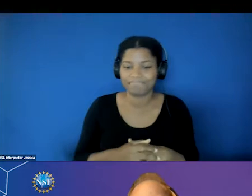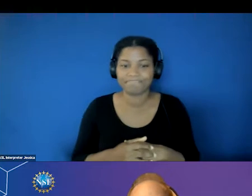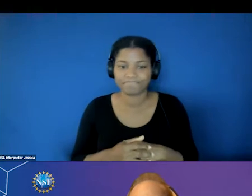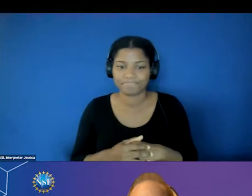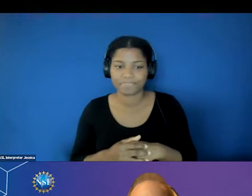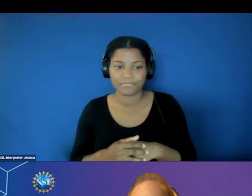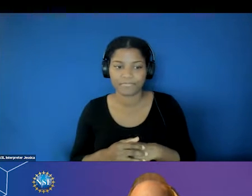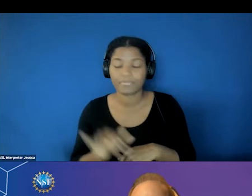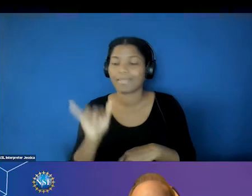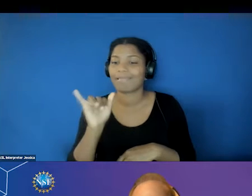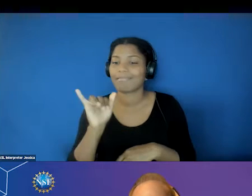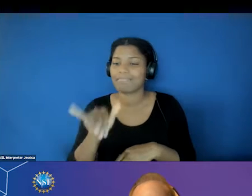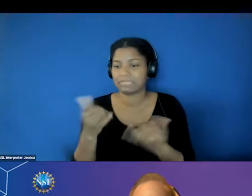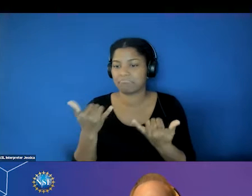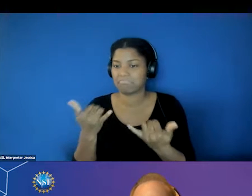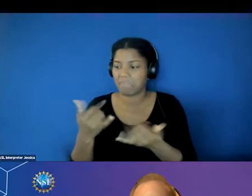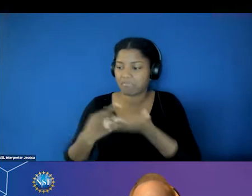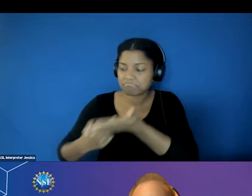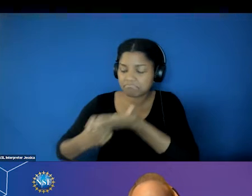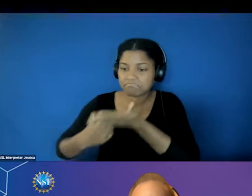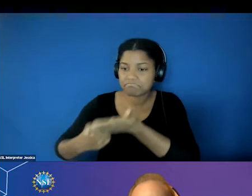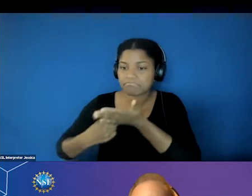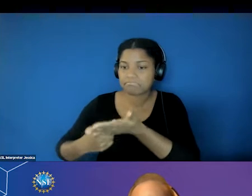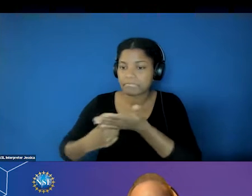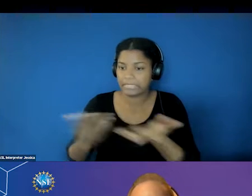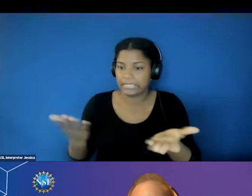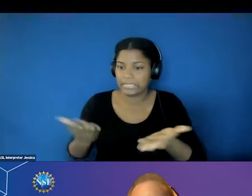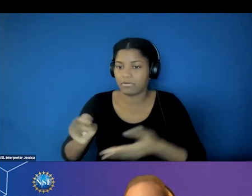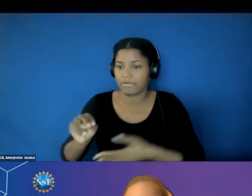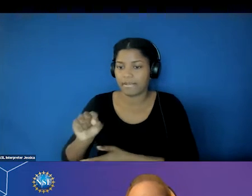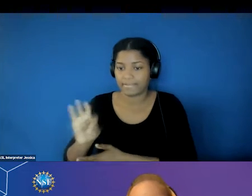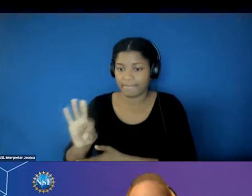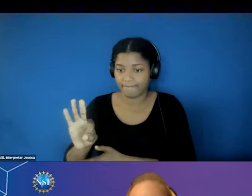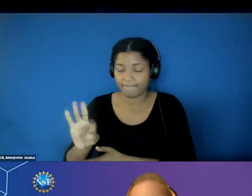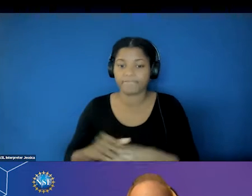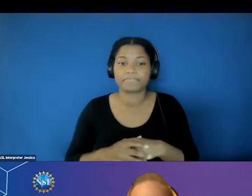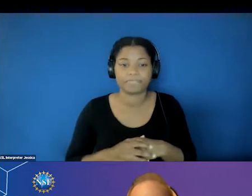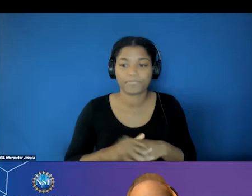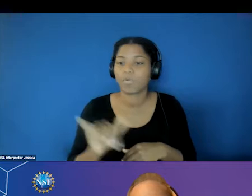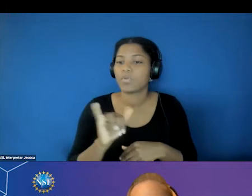series of ongoing discussions we're having at NSF both, and with the external community.